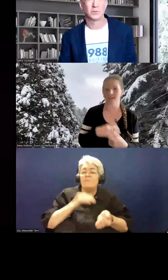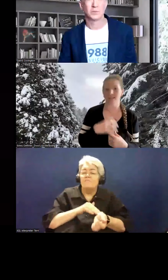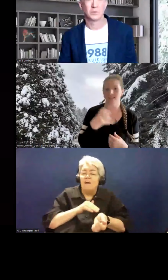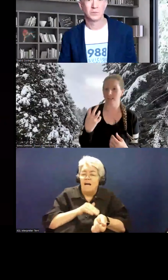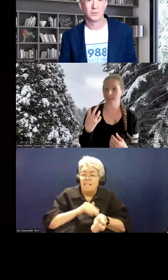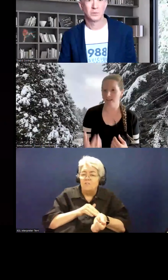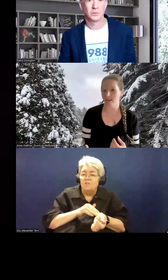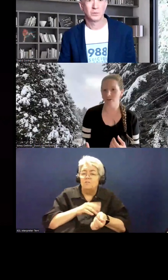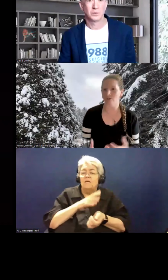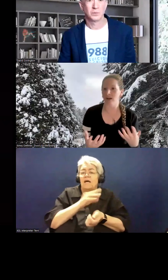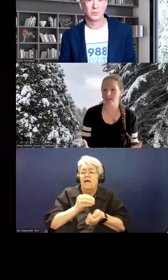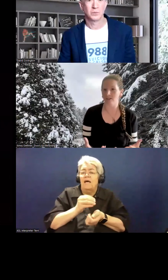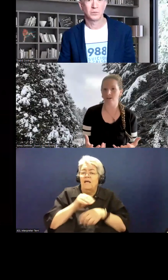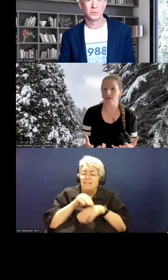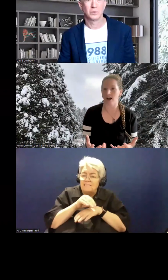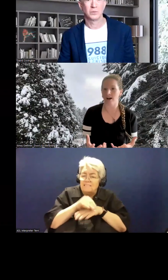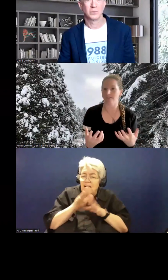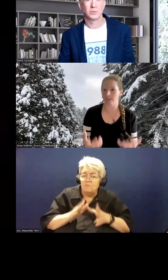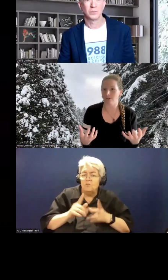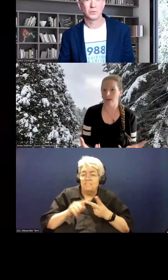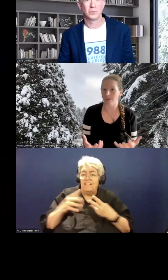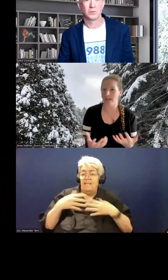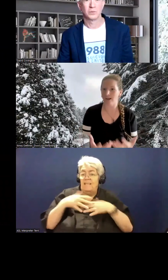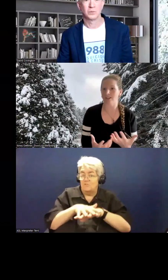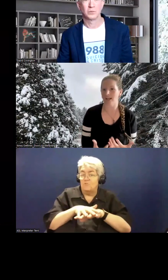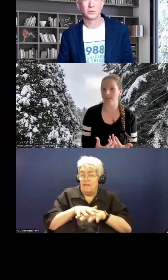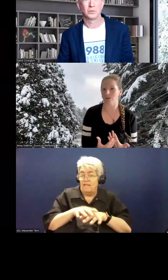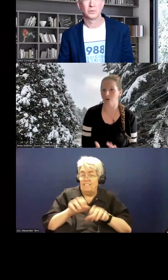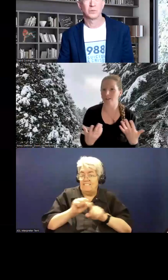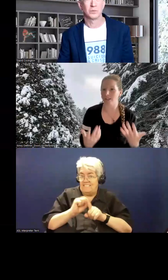SETTING AND IN THE REGULAR PHYSICAL HEALTH CARE SETTINGS ARE